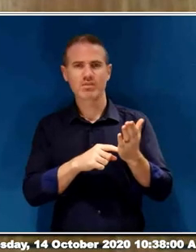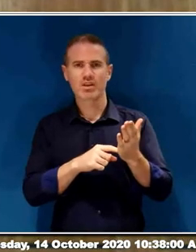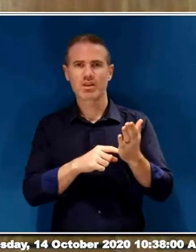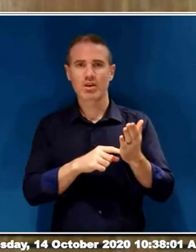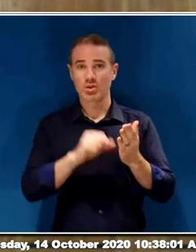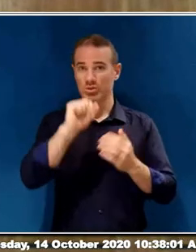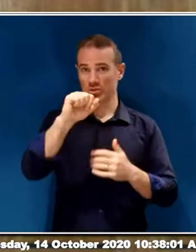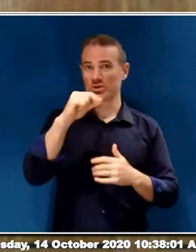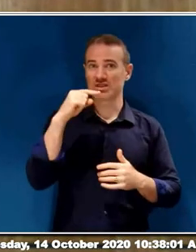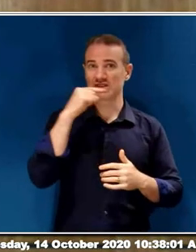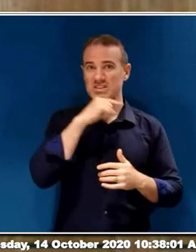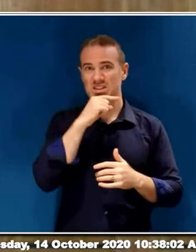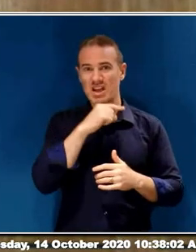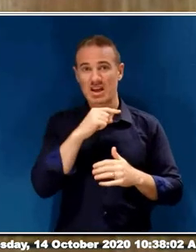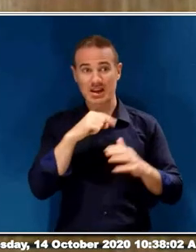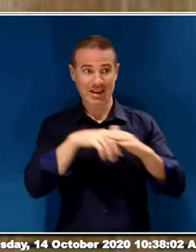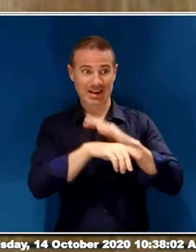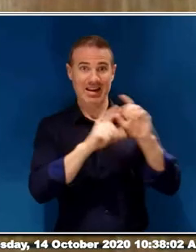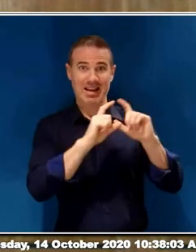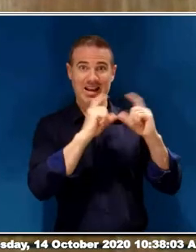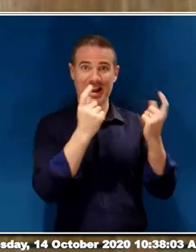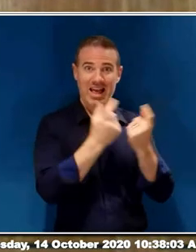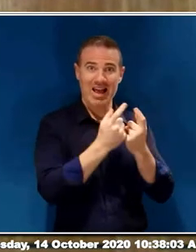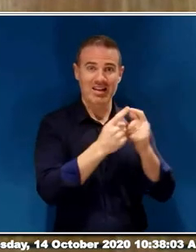involved in altercations which I will come to.